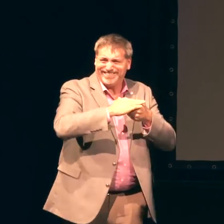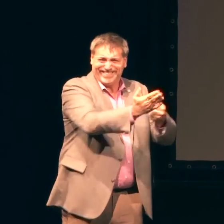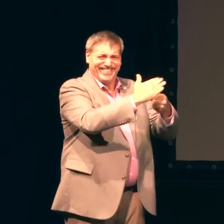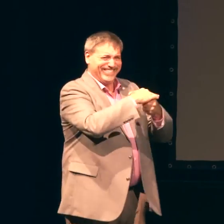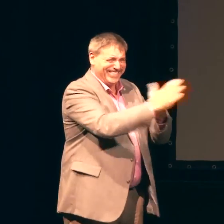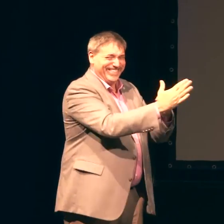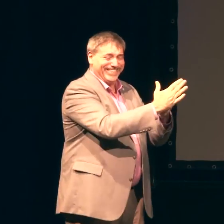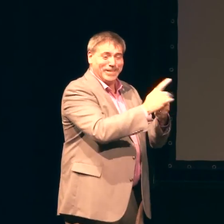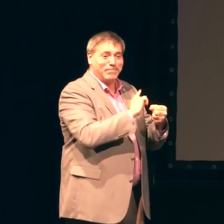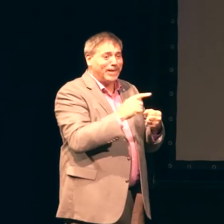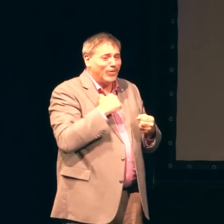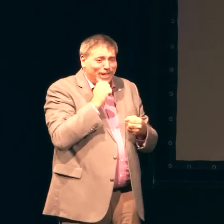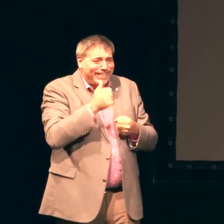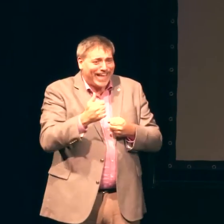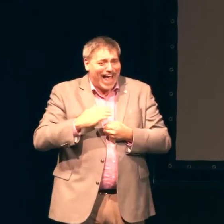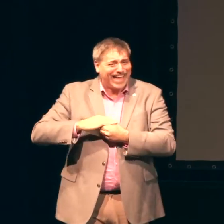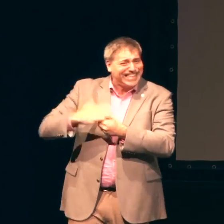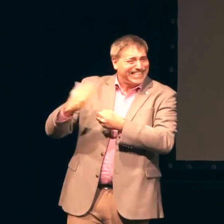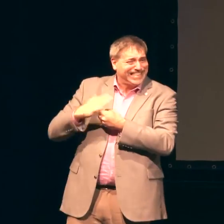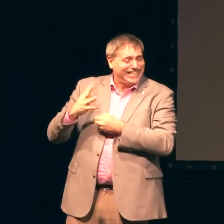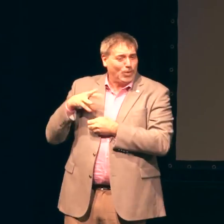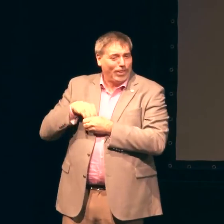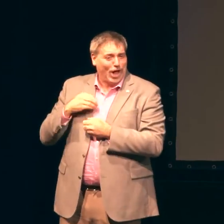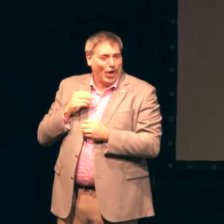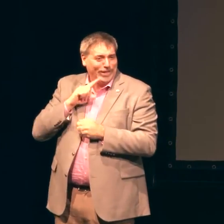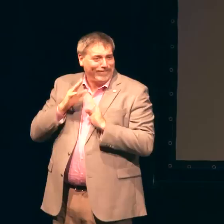us and we're trying to fight that oppression but